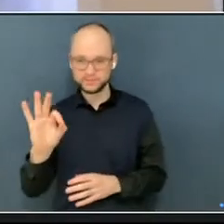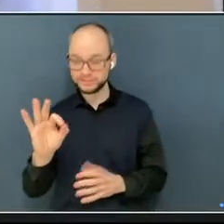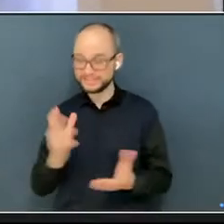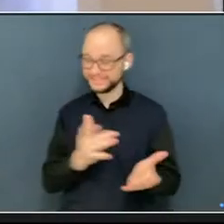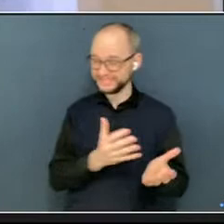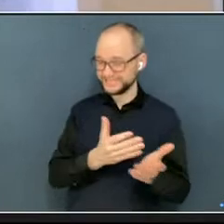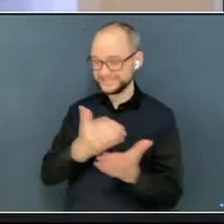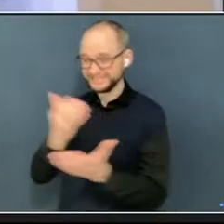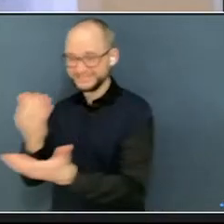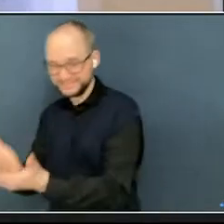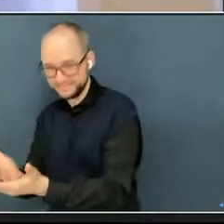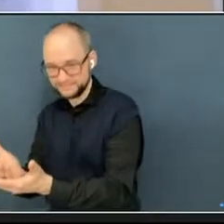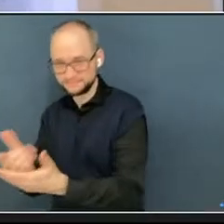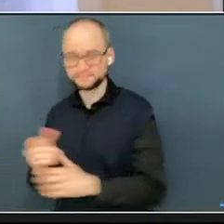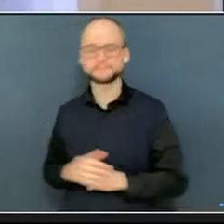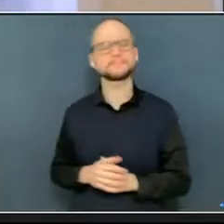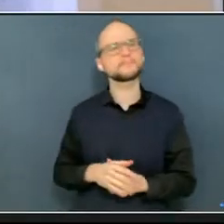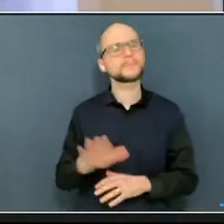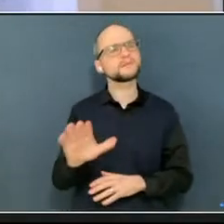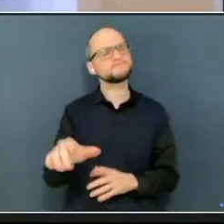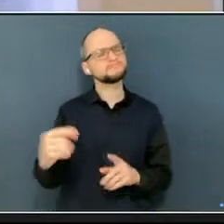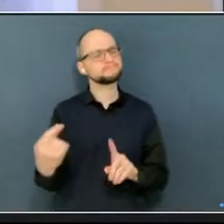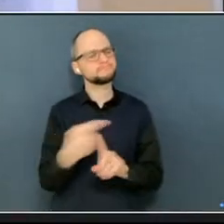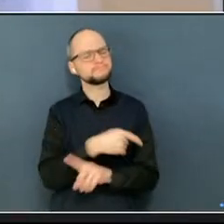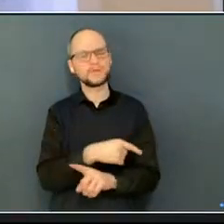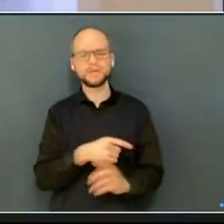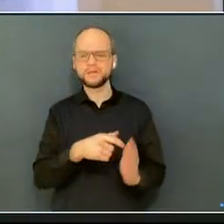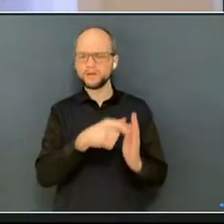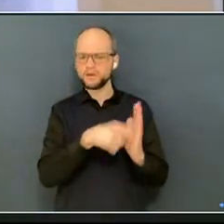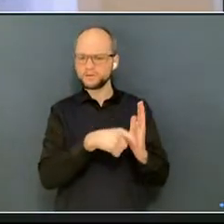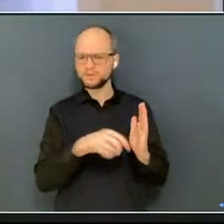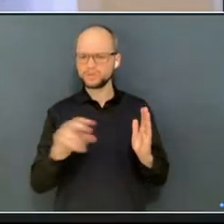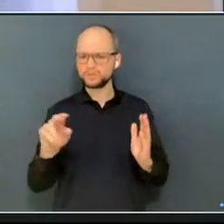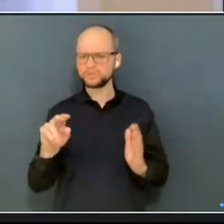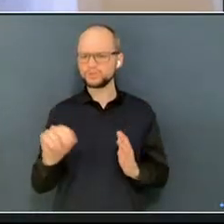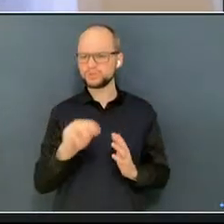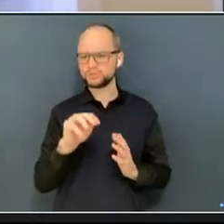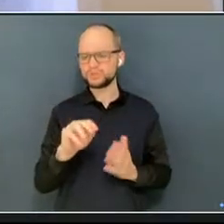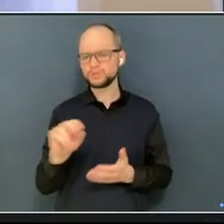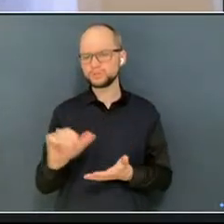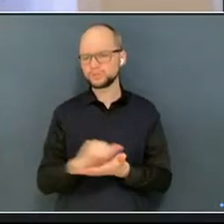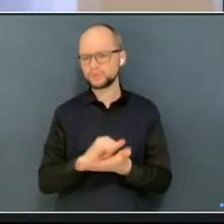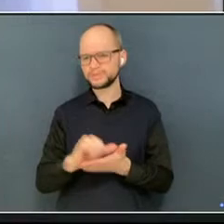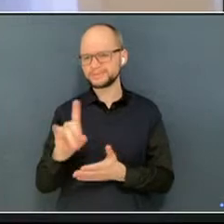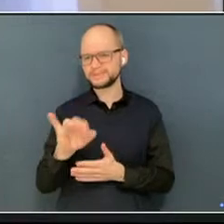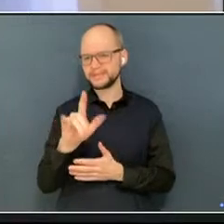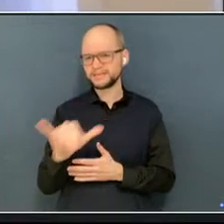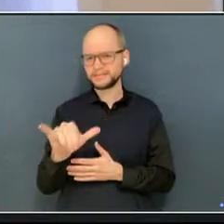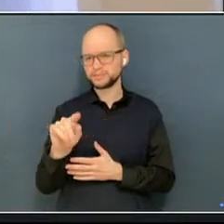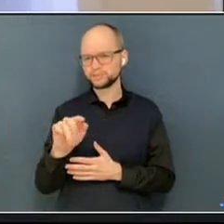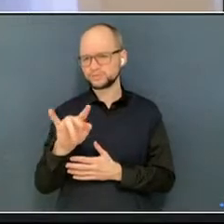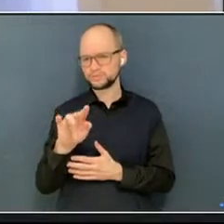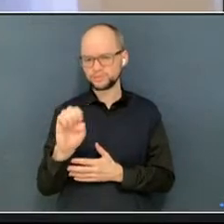article in the New York Daily Tribune describing the property and one of the sentences says the mansion house is new and large.